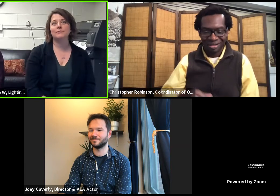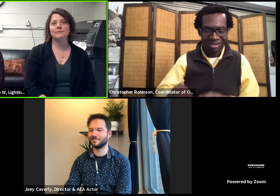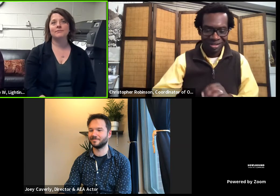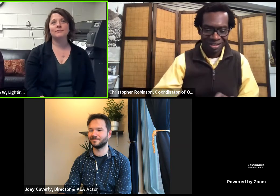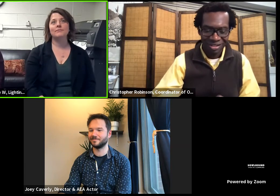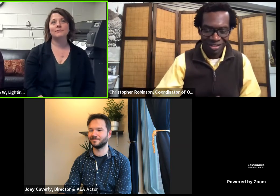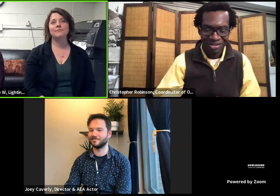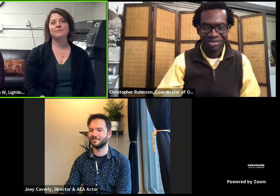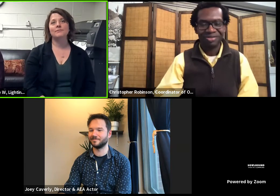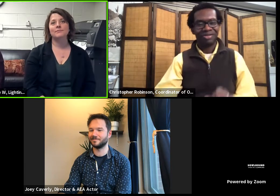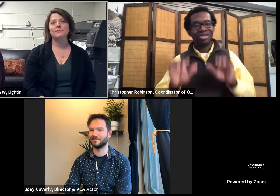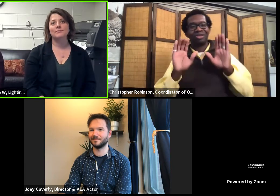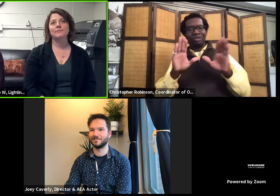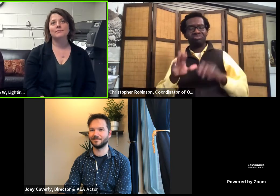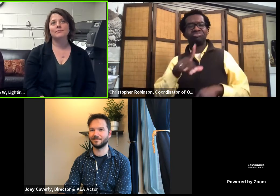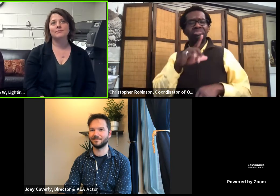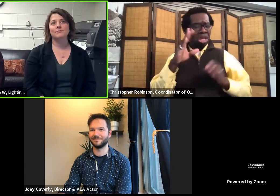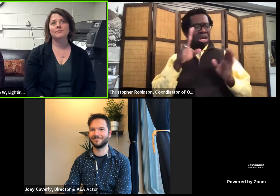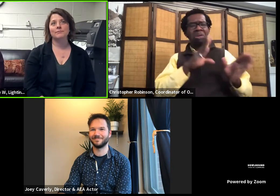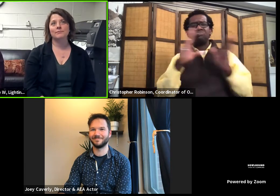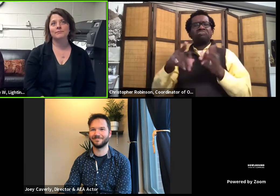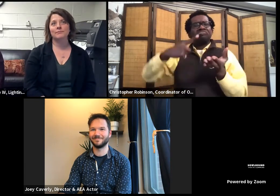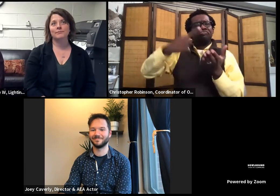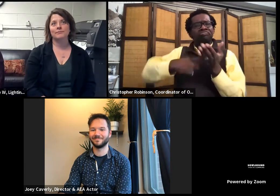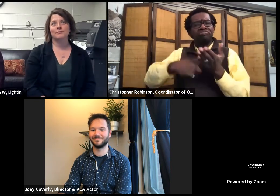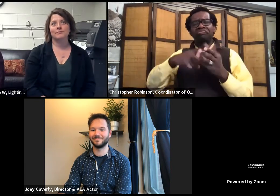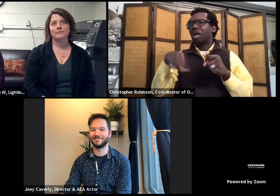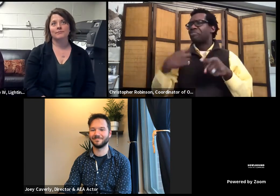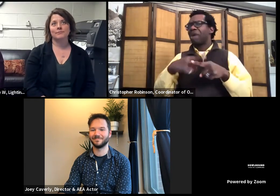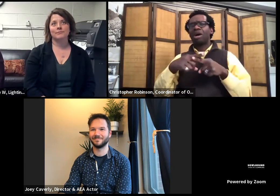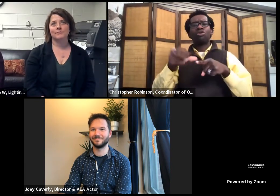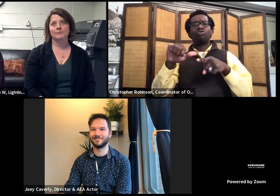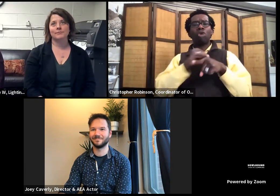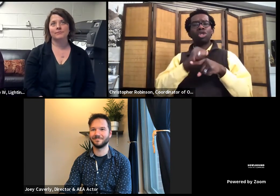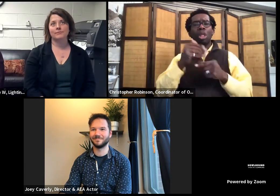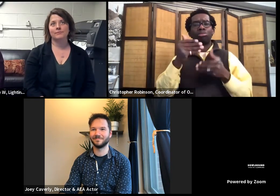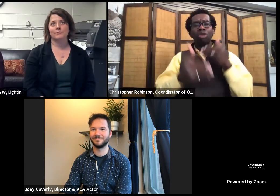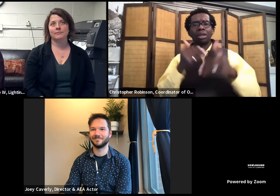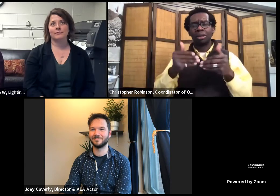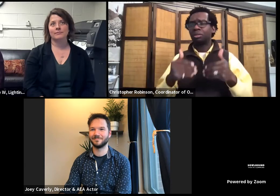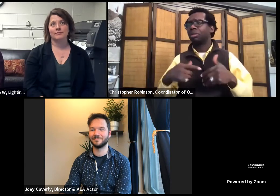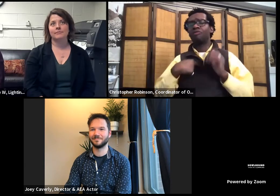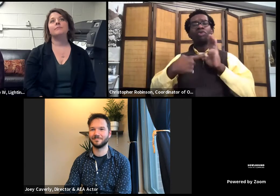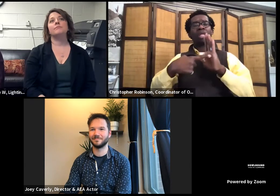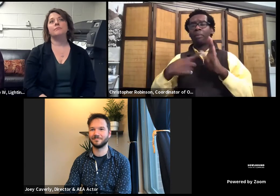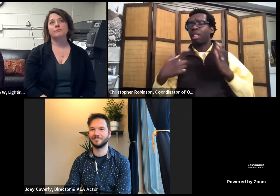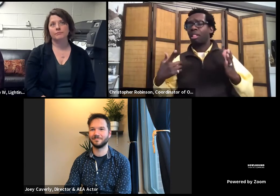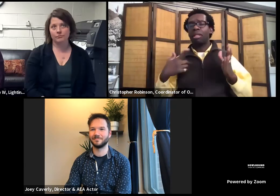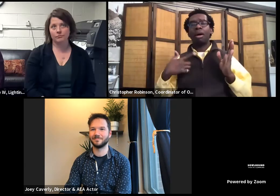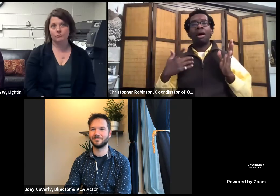to match our needs, really. That's great. We could talk about the rehearsal process now.